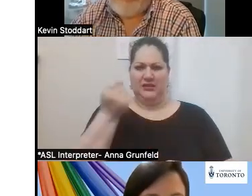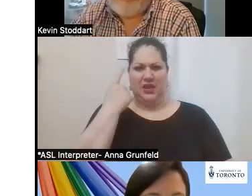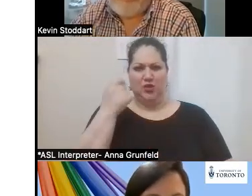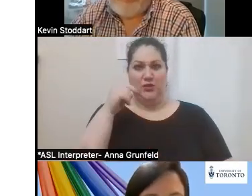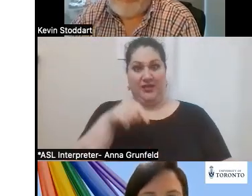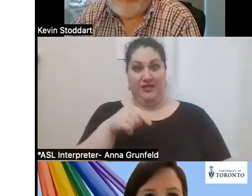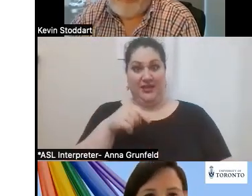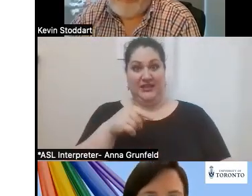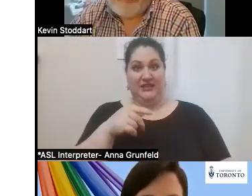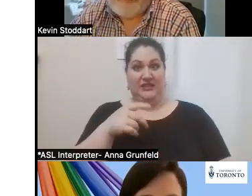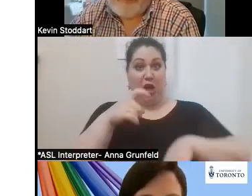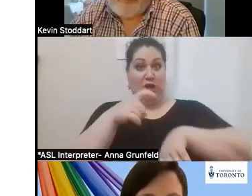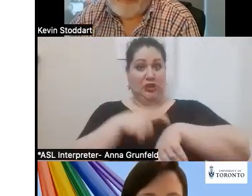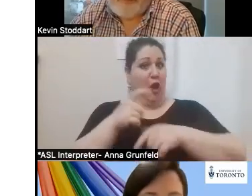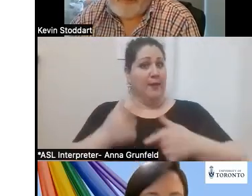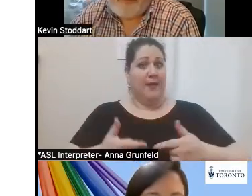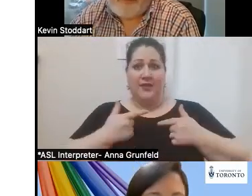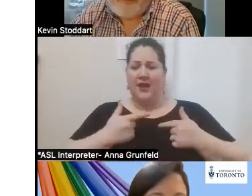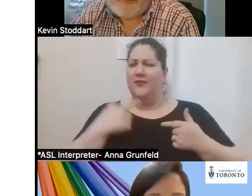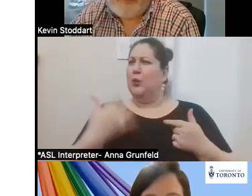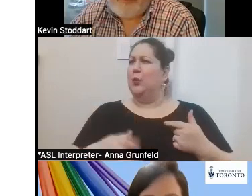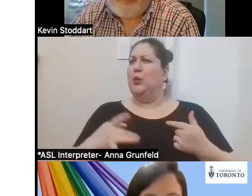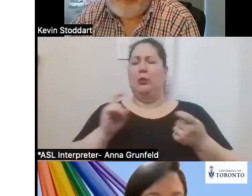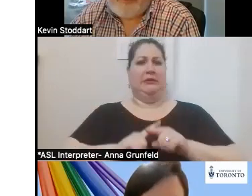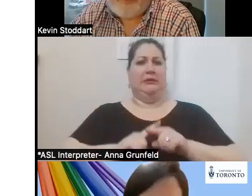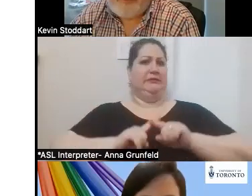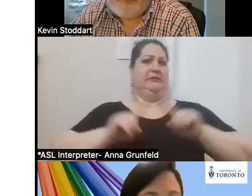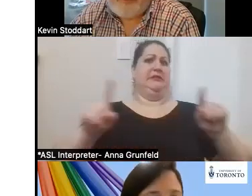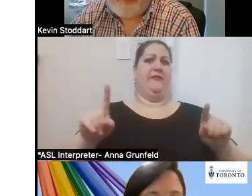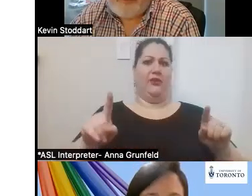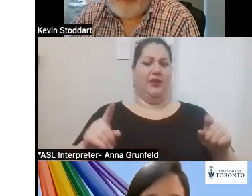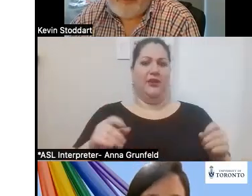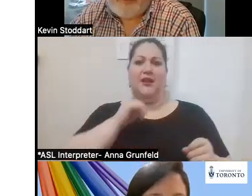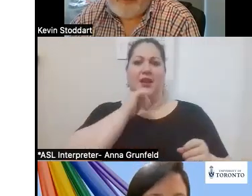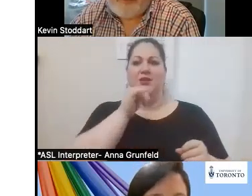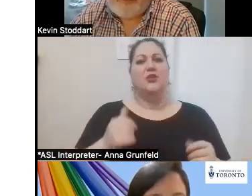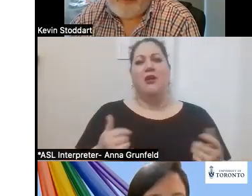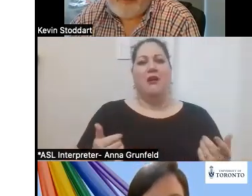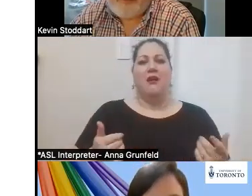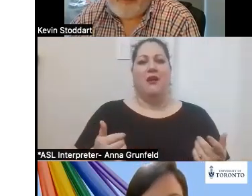It's not just an extension of, you know, public school or, you know, the assessment,